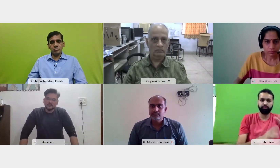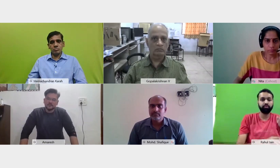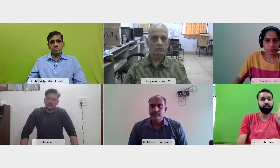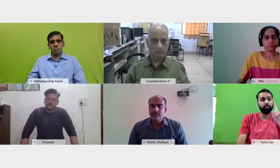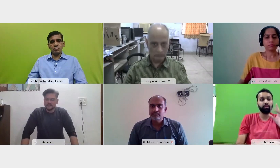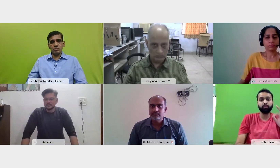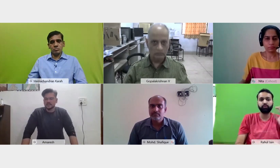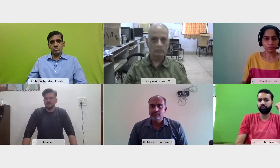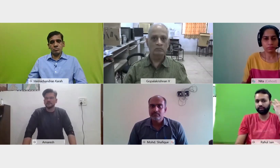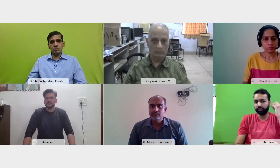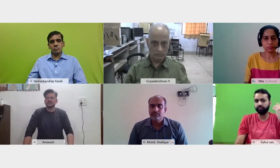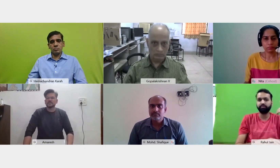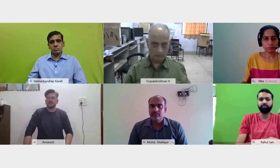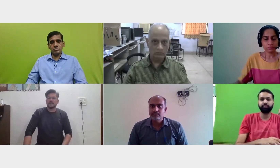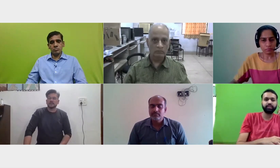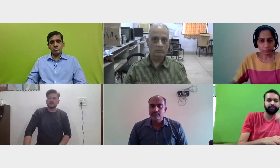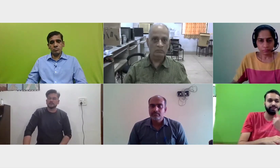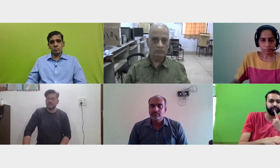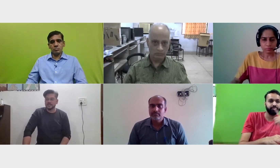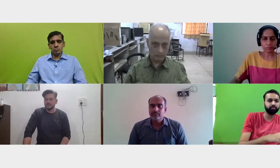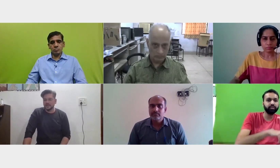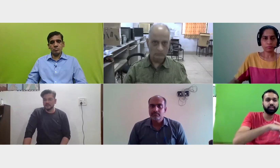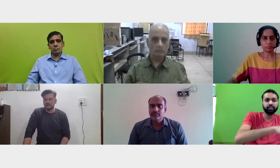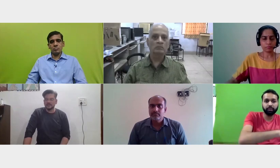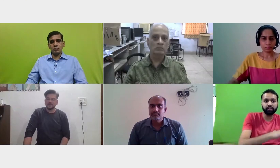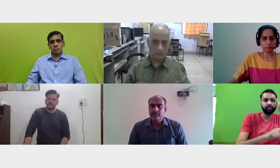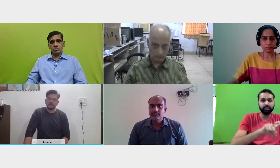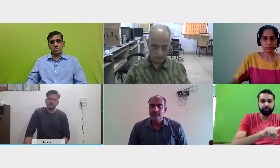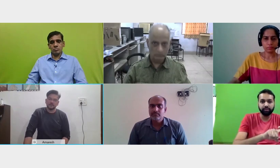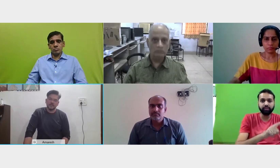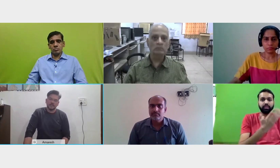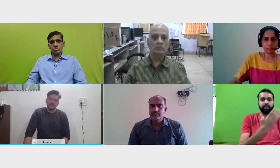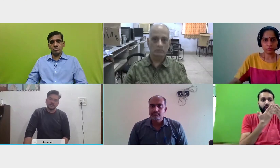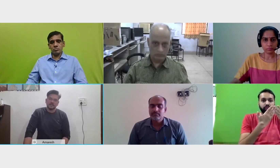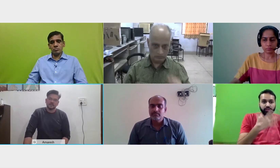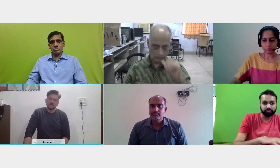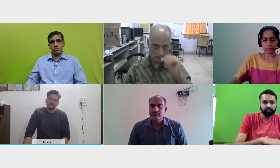so some of the organization some of the businesses are handled or managed by hearing people so